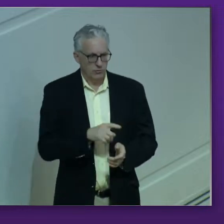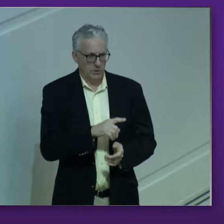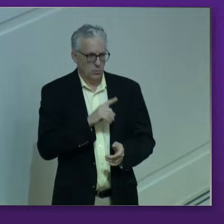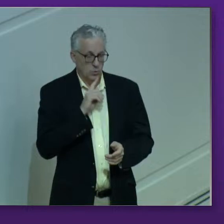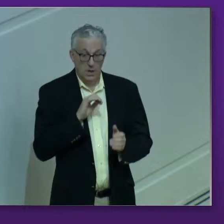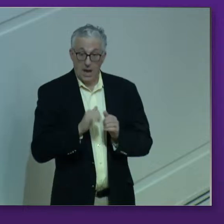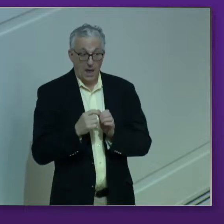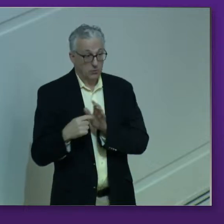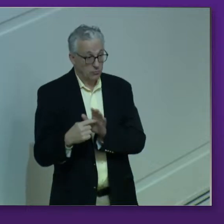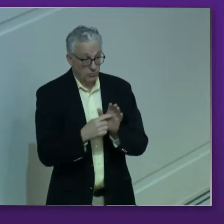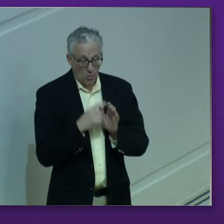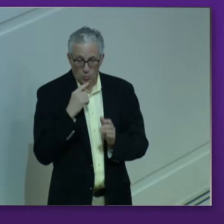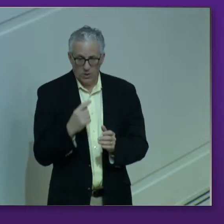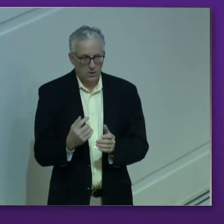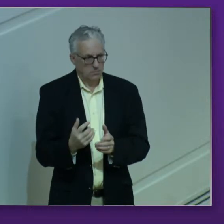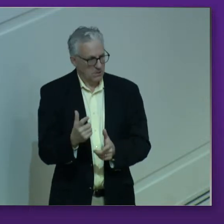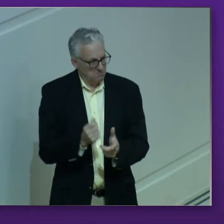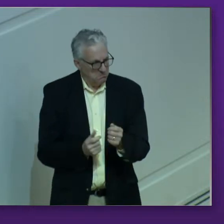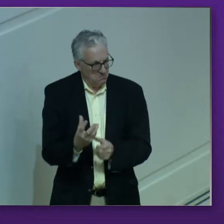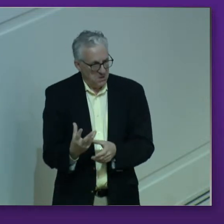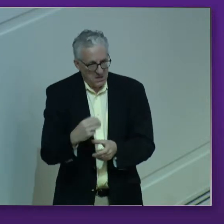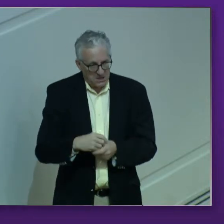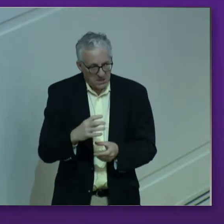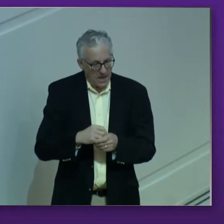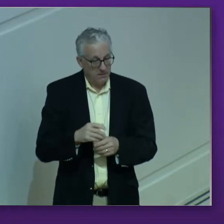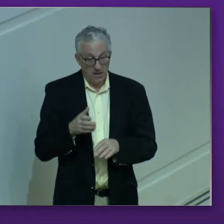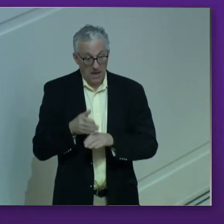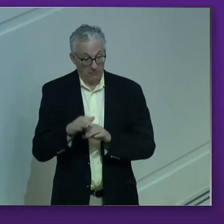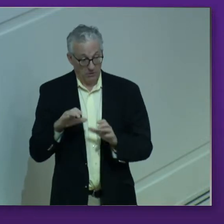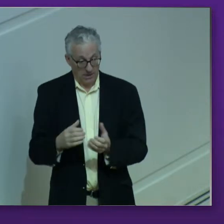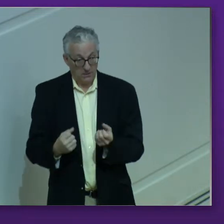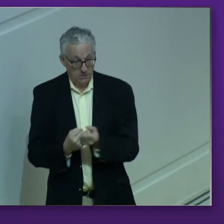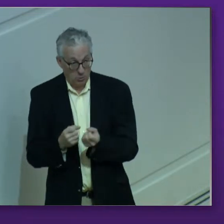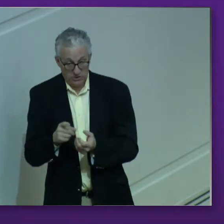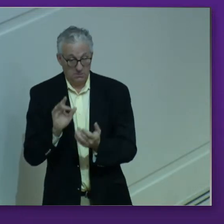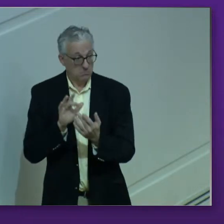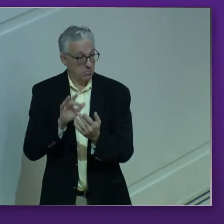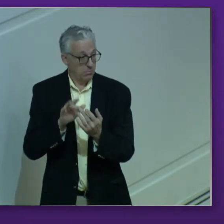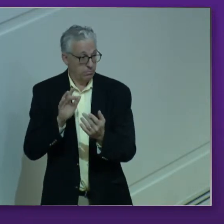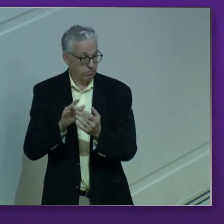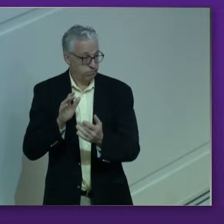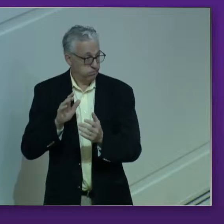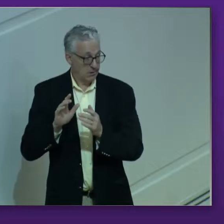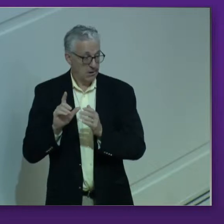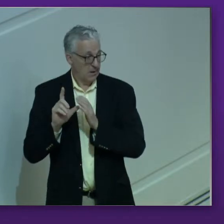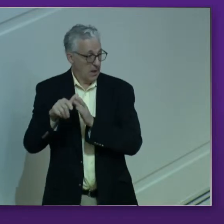[LISTING NAMES] IS DESCRIBED AS A DEDICATED INSTRUCTOR WHO